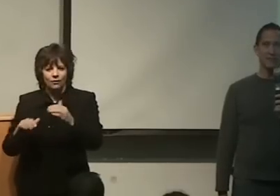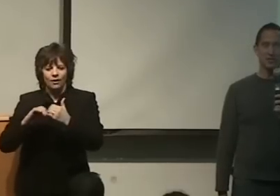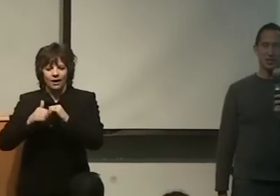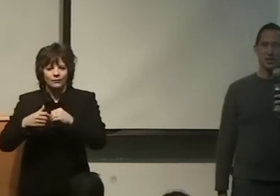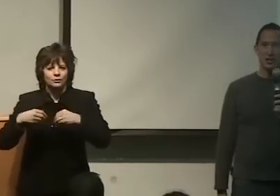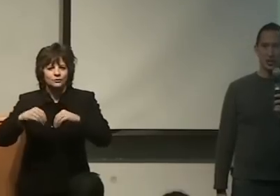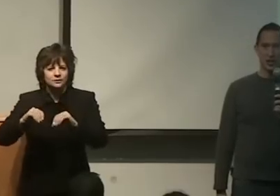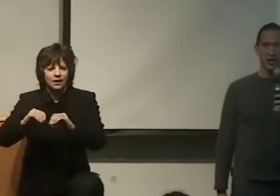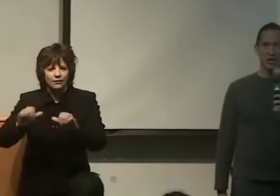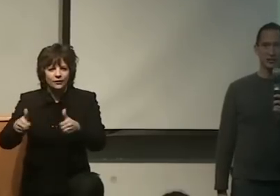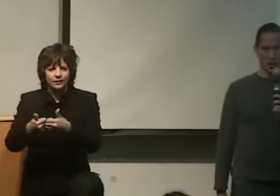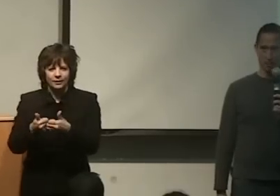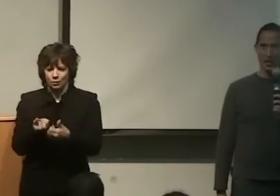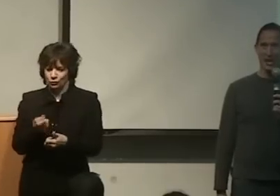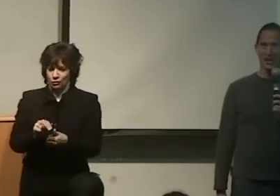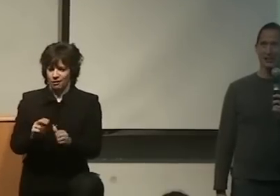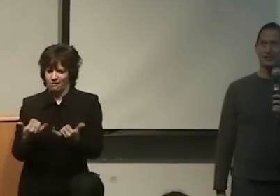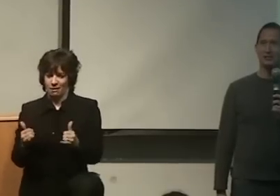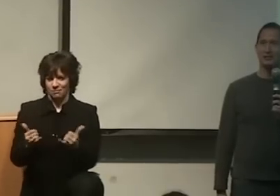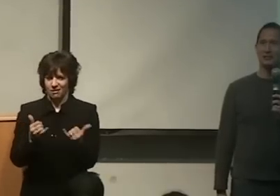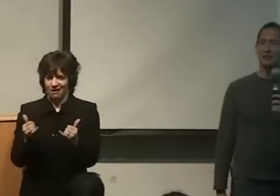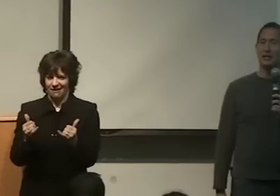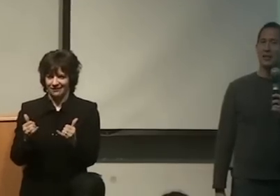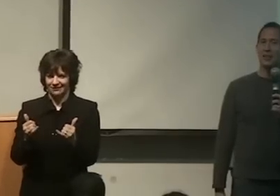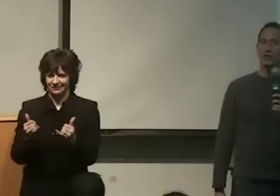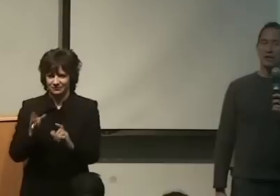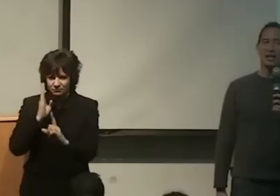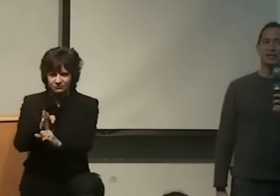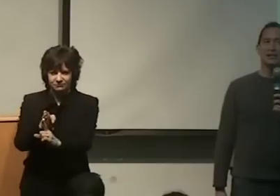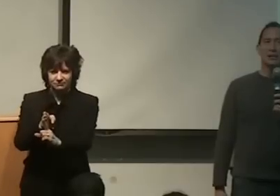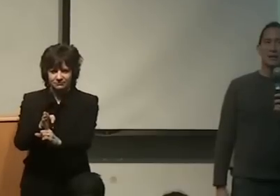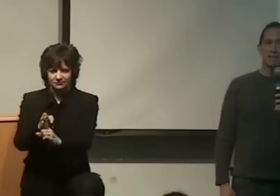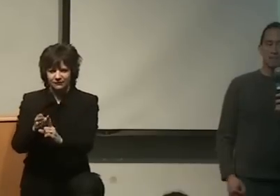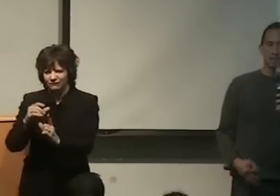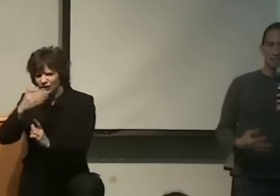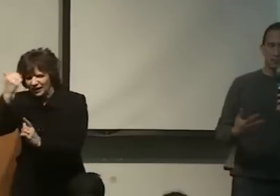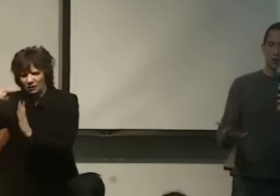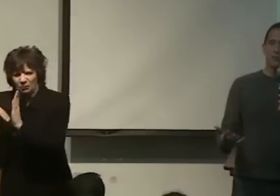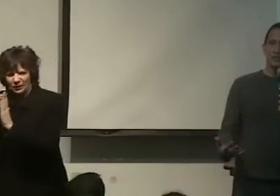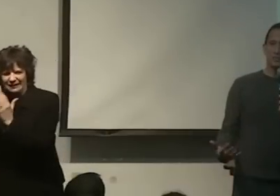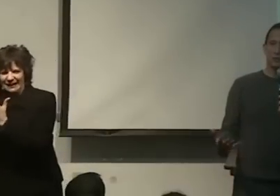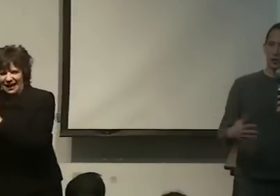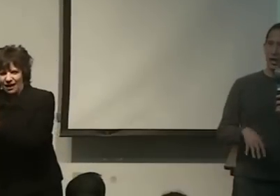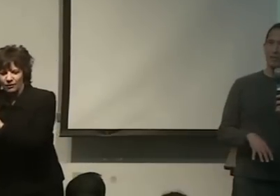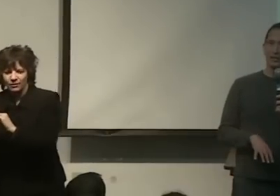that turn it on, start playing. You get performance before competence.